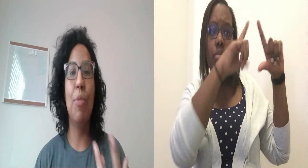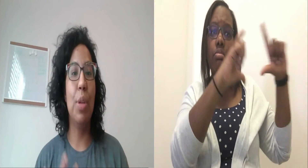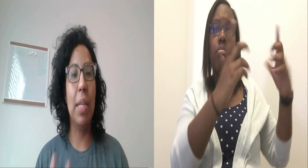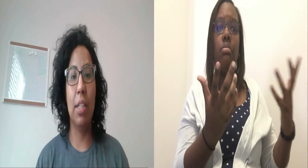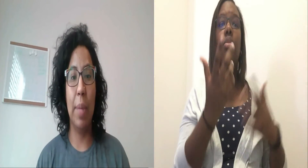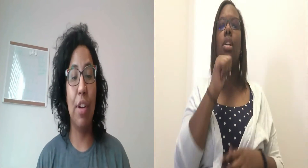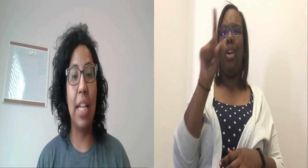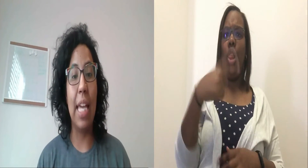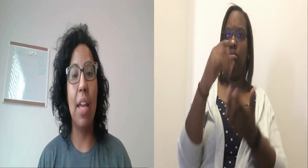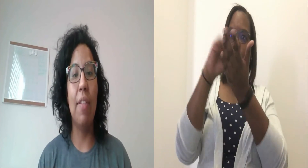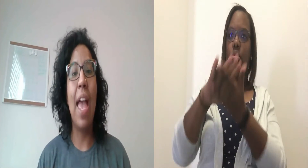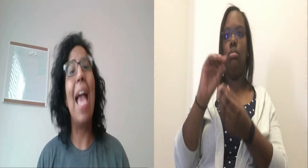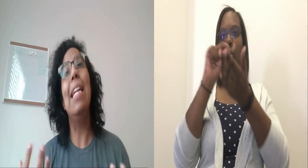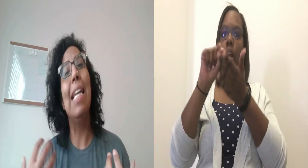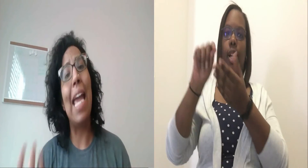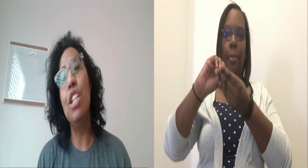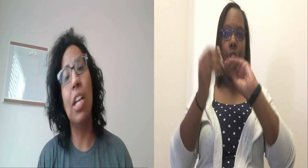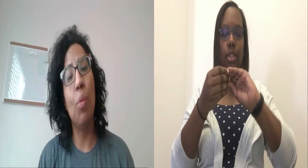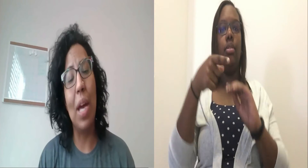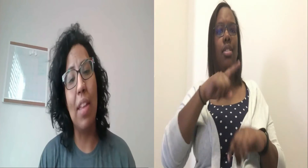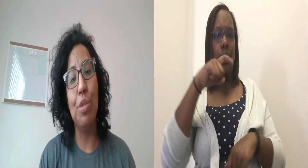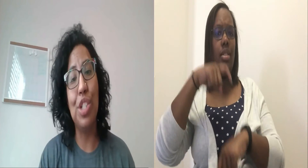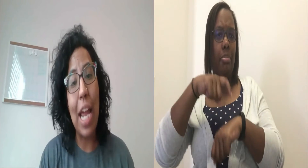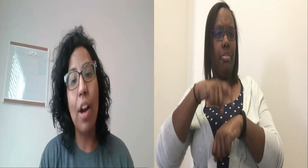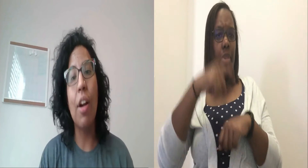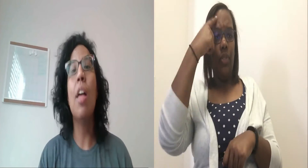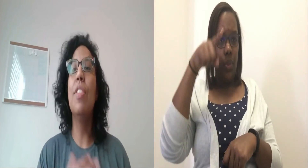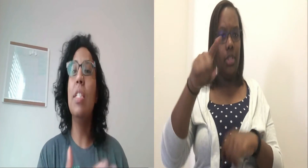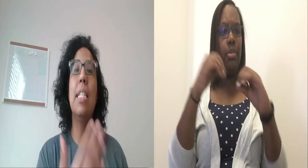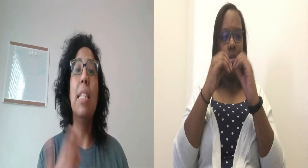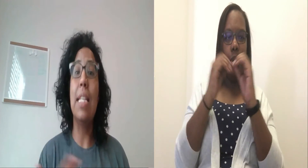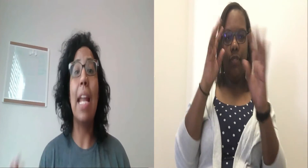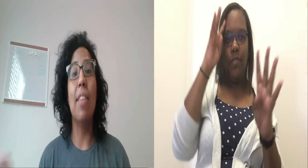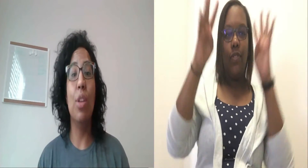for you to be a little bit creative and engaging in the way that you share these data that you